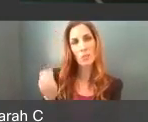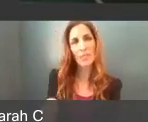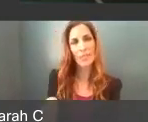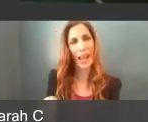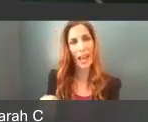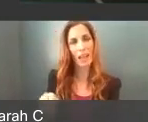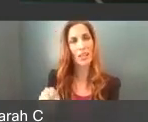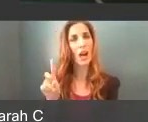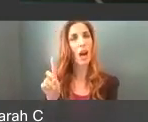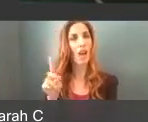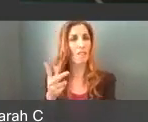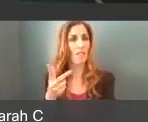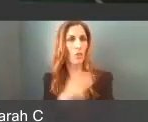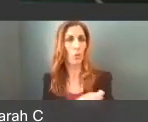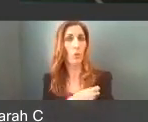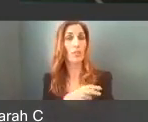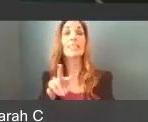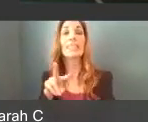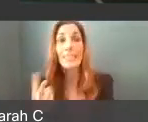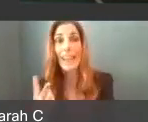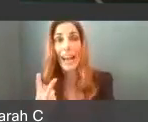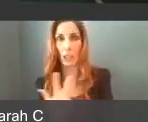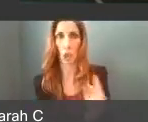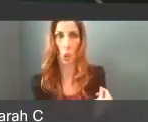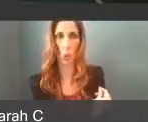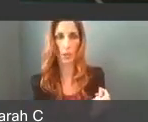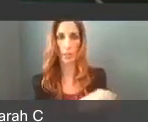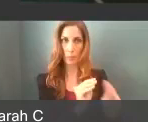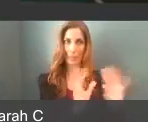let me be clear, of the second doses that we're expecting for next week